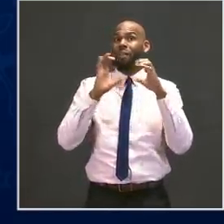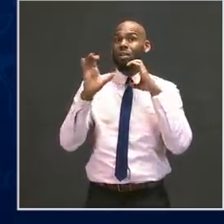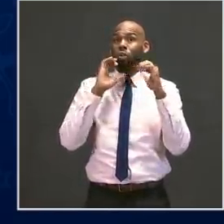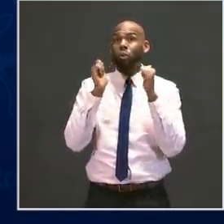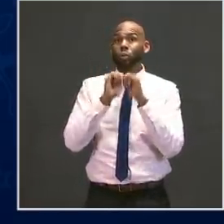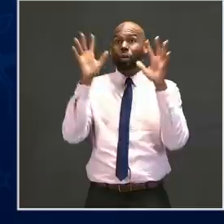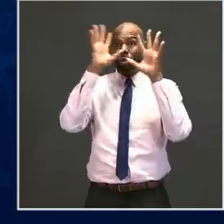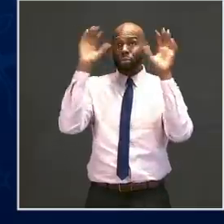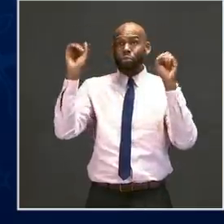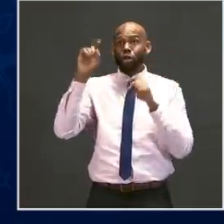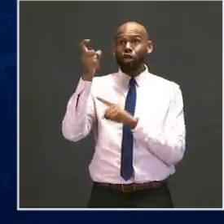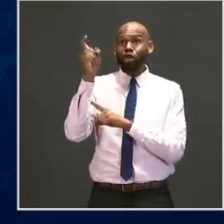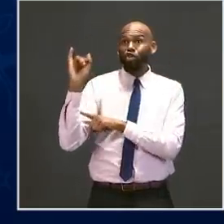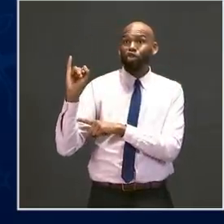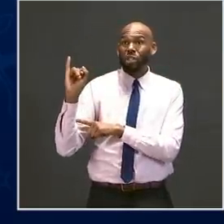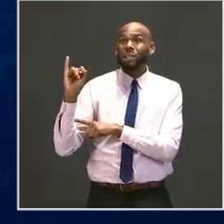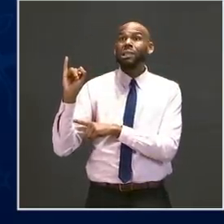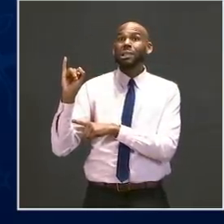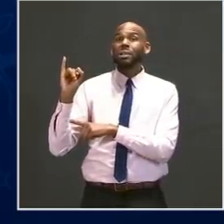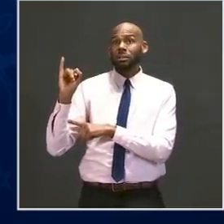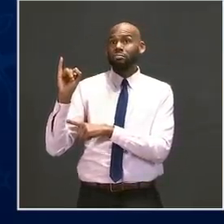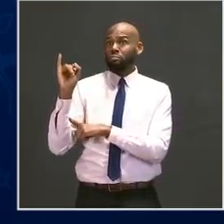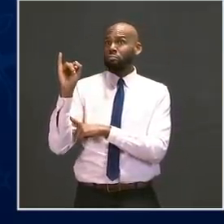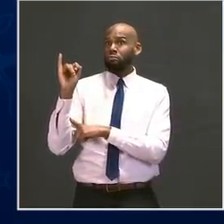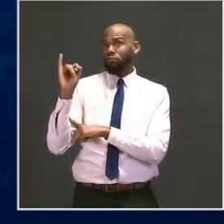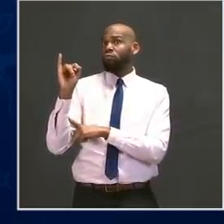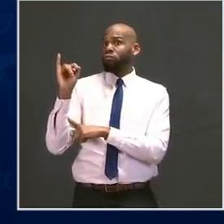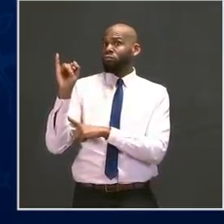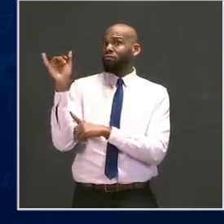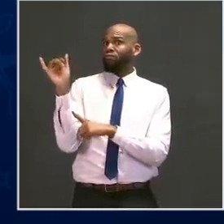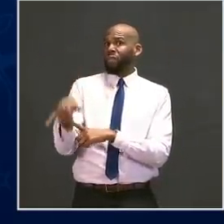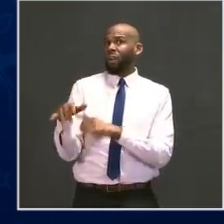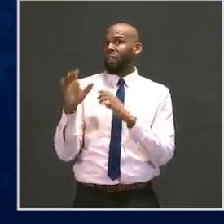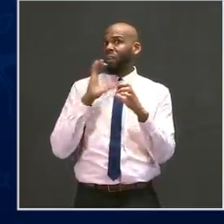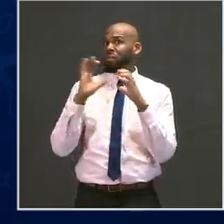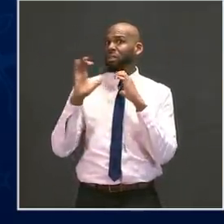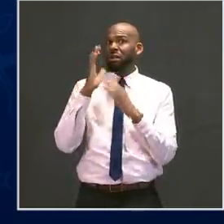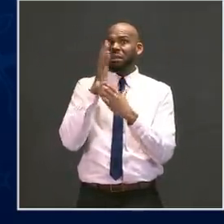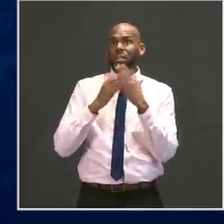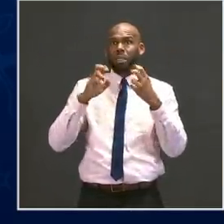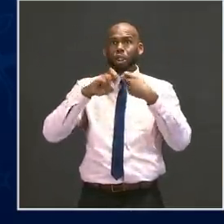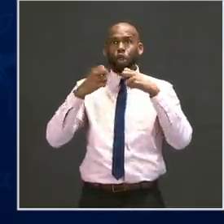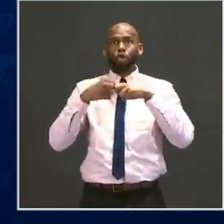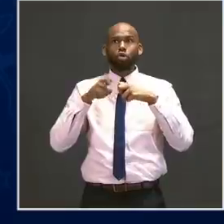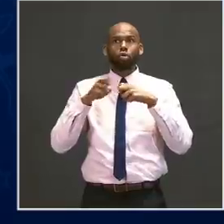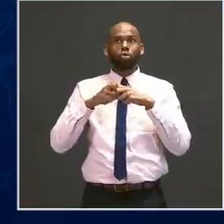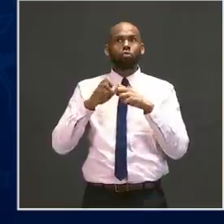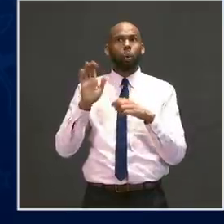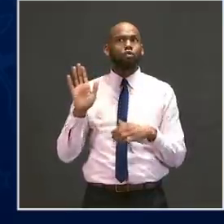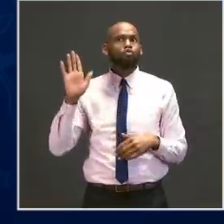was certainly a reflection of that. And there were issues raised that reflected our approach,